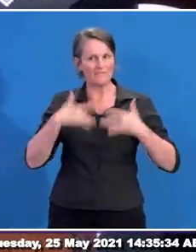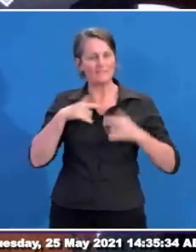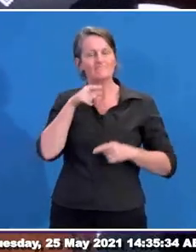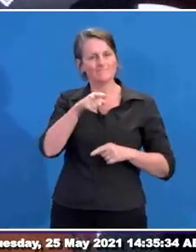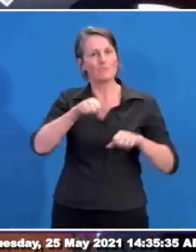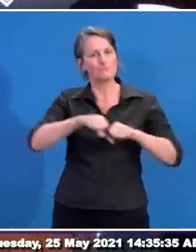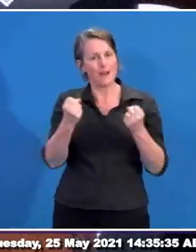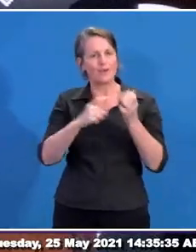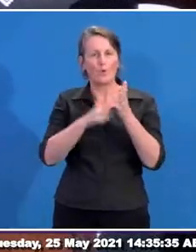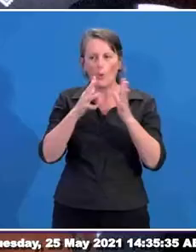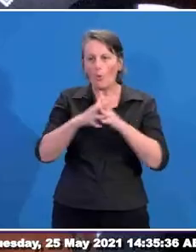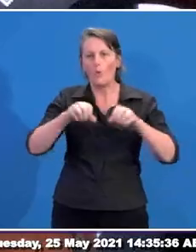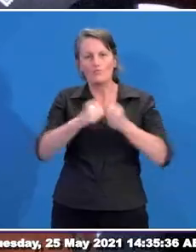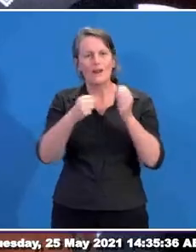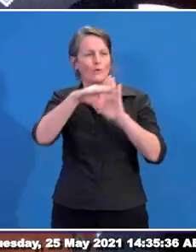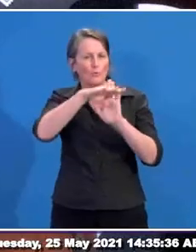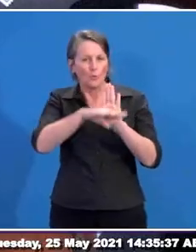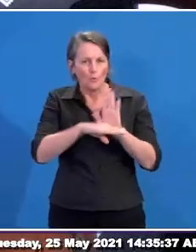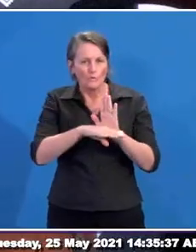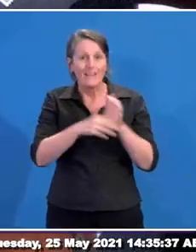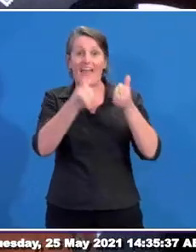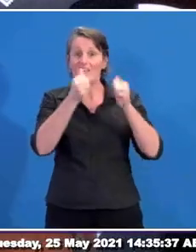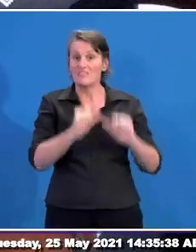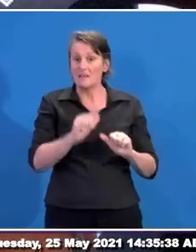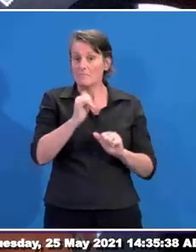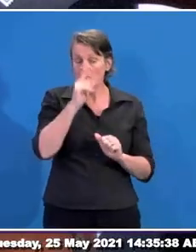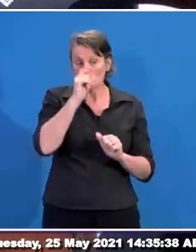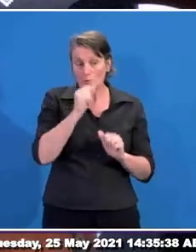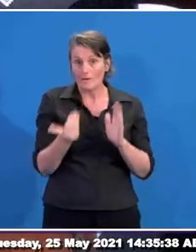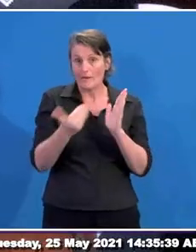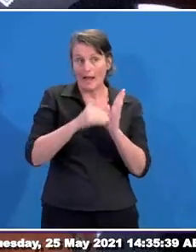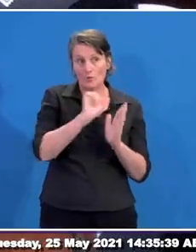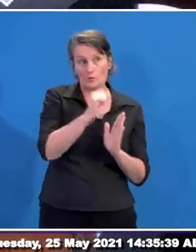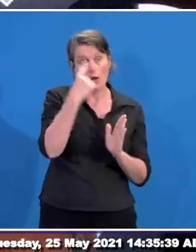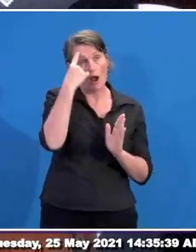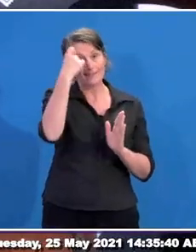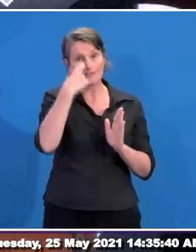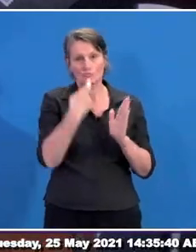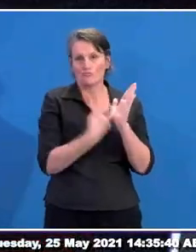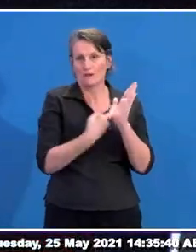what might be recommendations based on those factual findings; is that right? Sometimes.